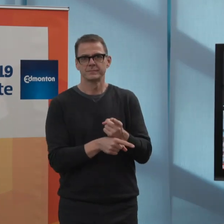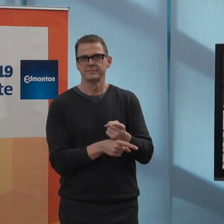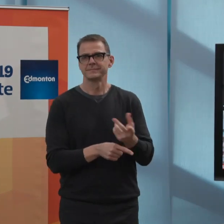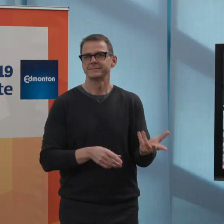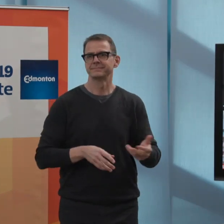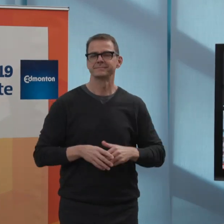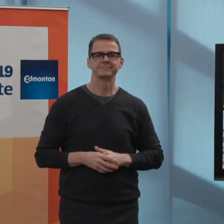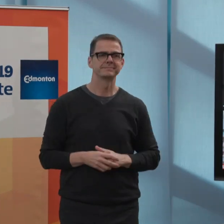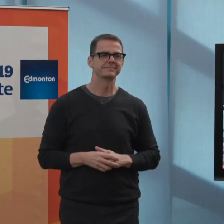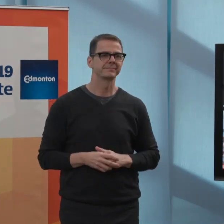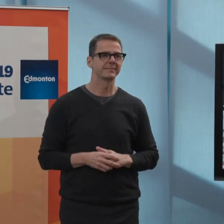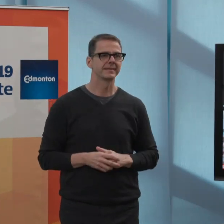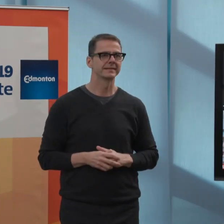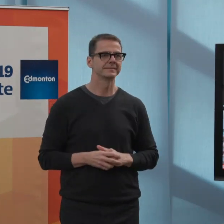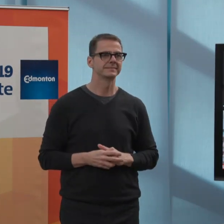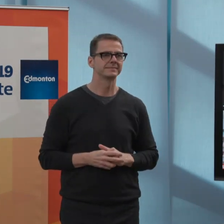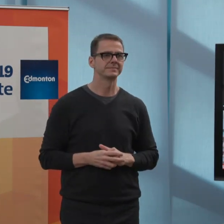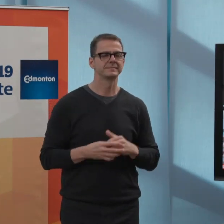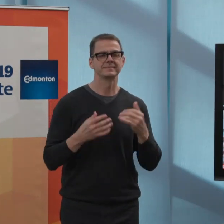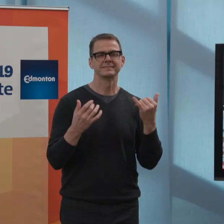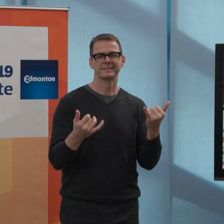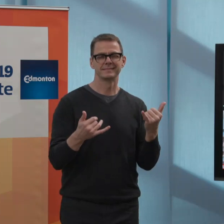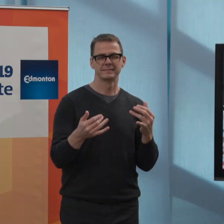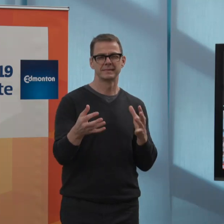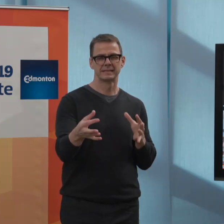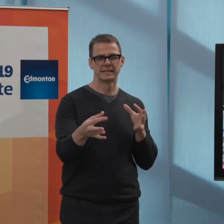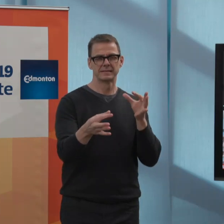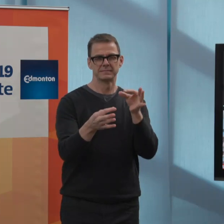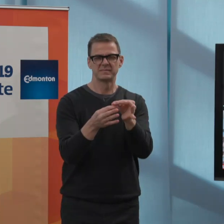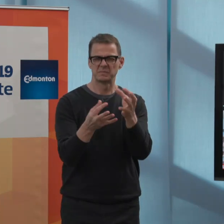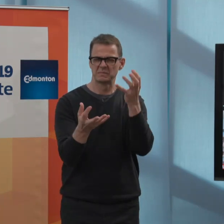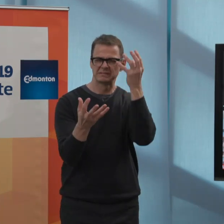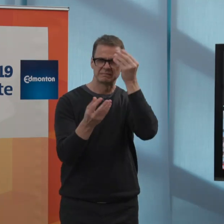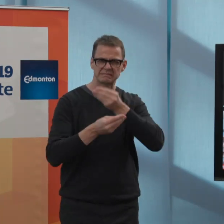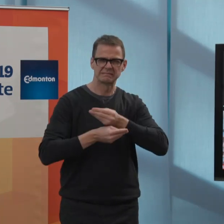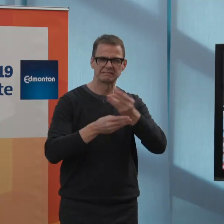important matter that is taking place within administration for quite some